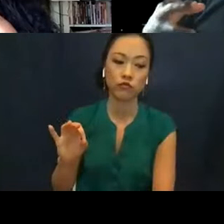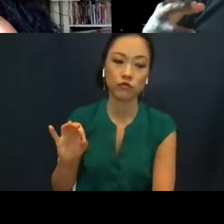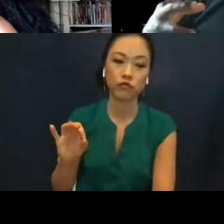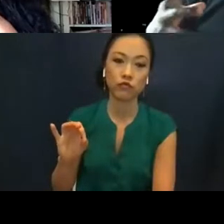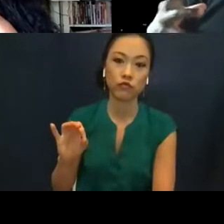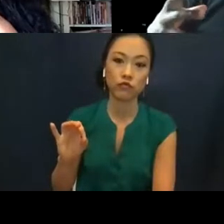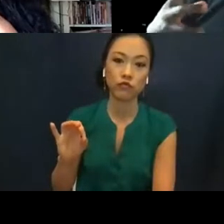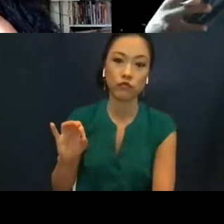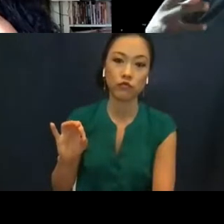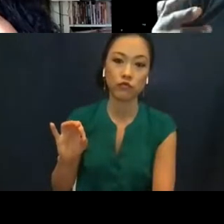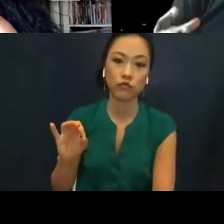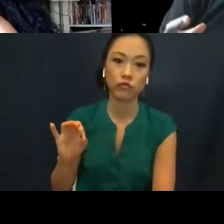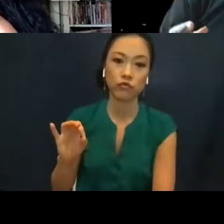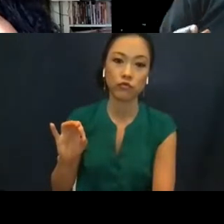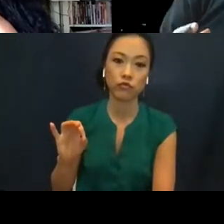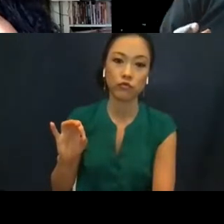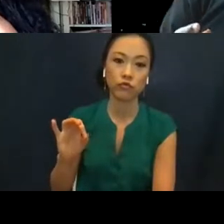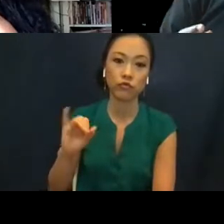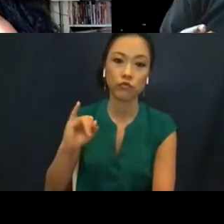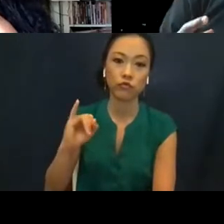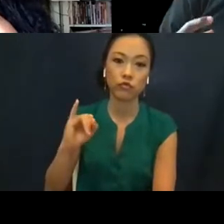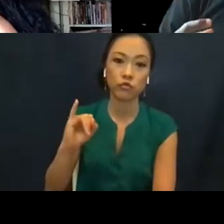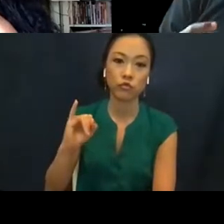hearing Tara speak about this project and visibilizing